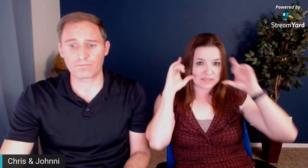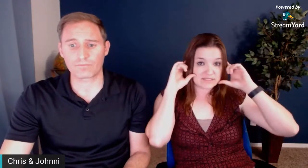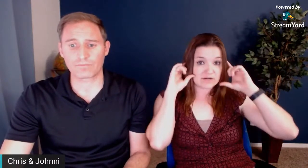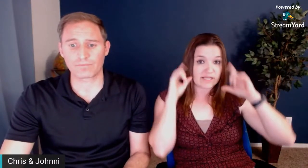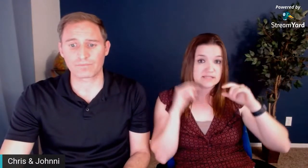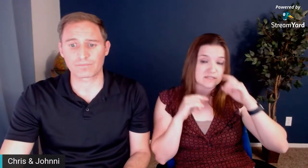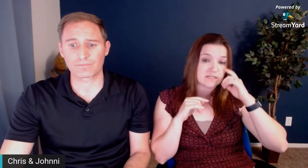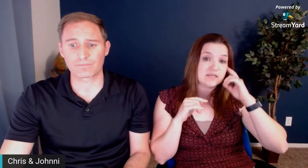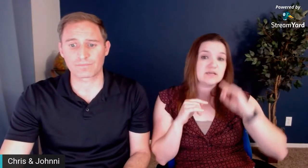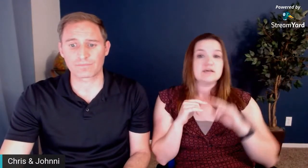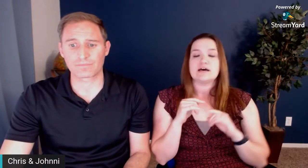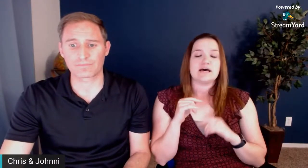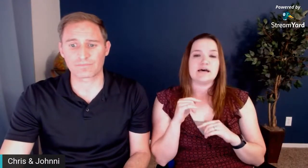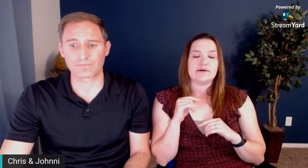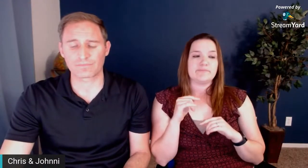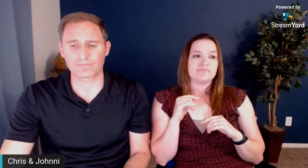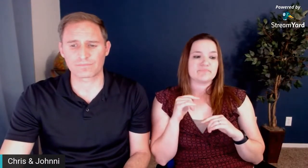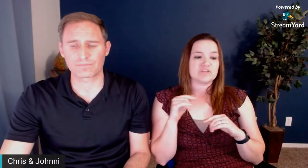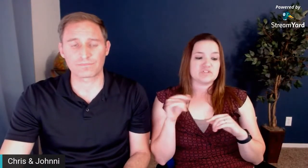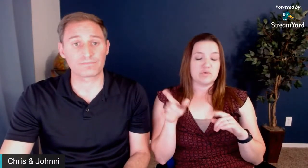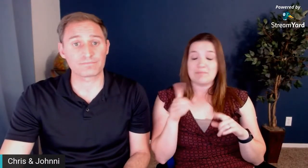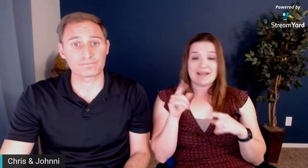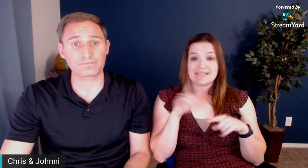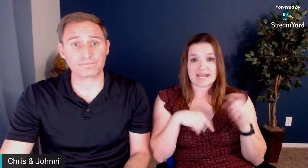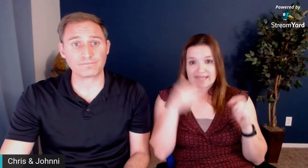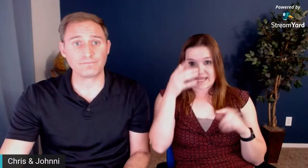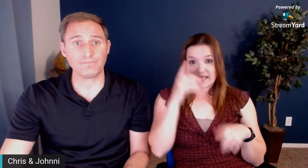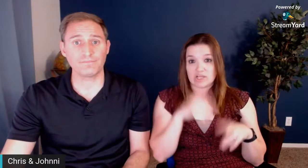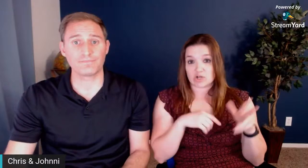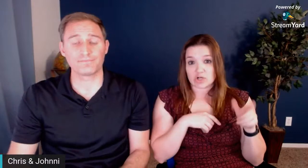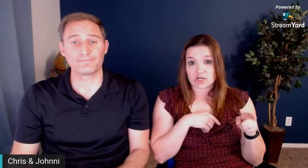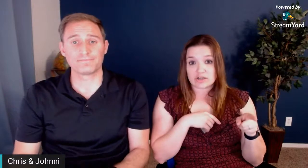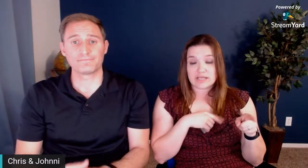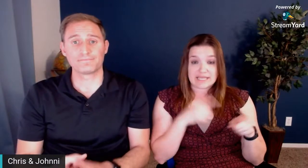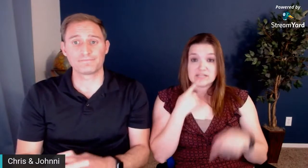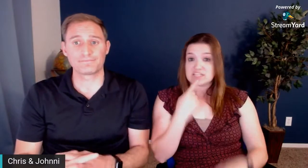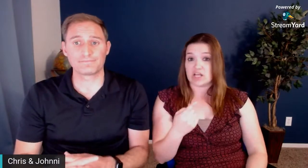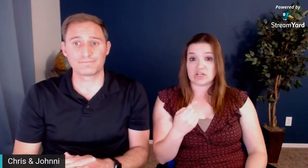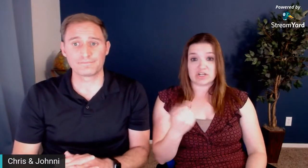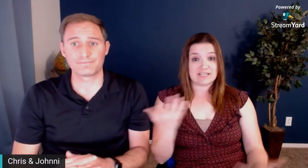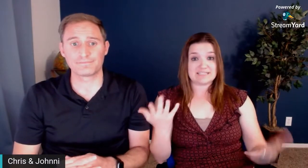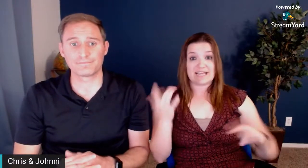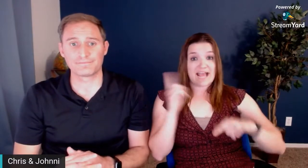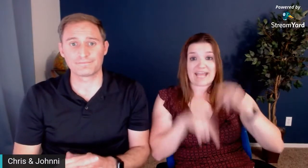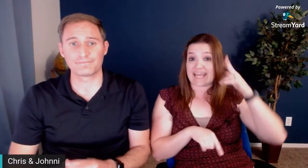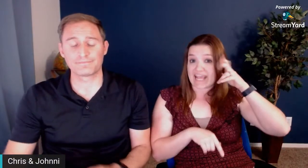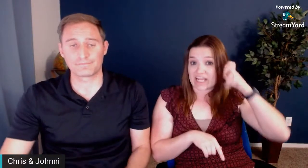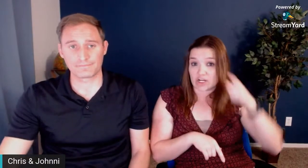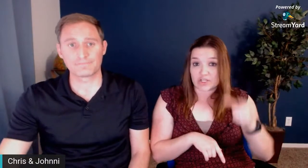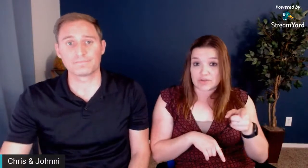with his hearing aids on um so when my dad can't hear her he'll tell her he's like i can't hear you